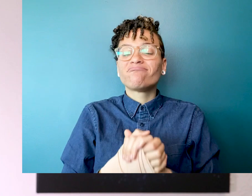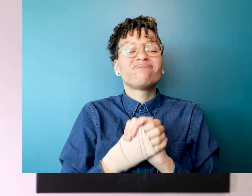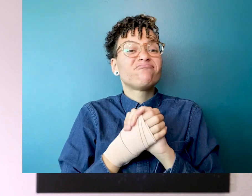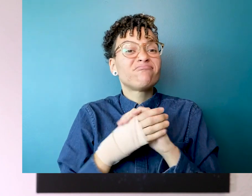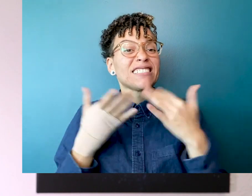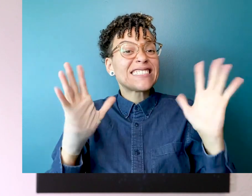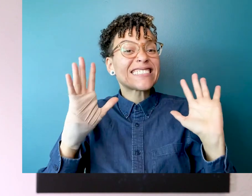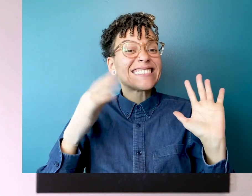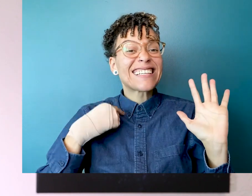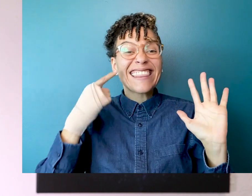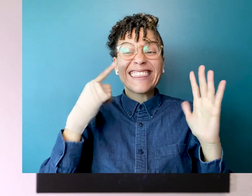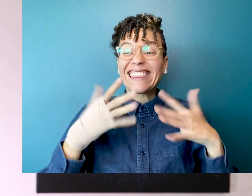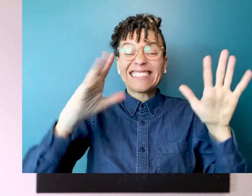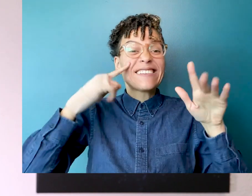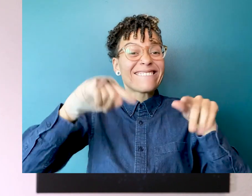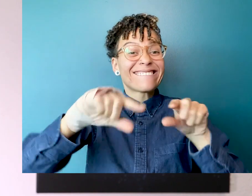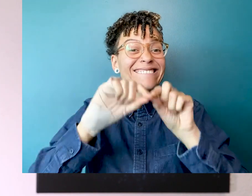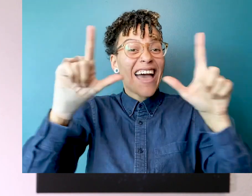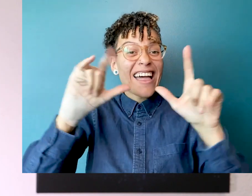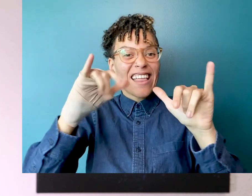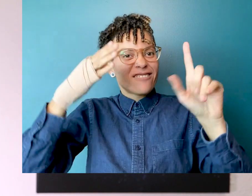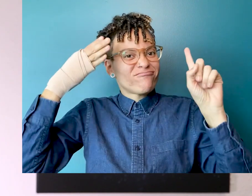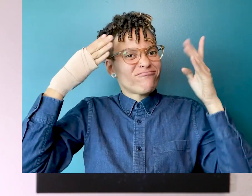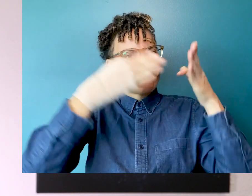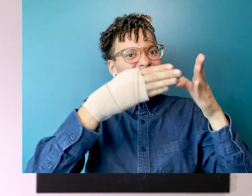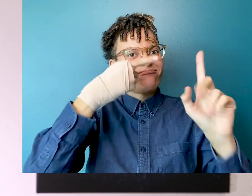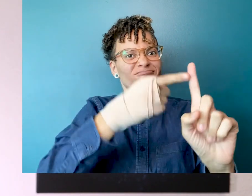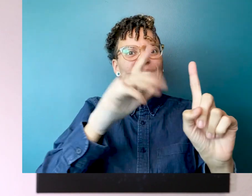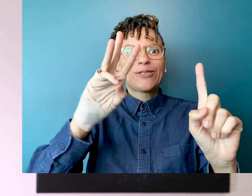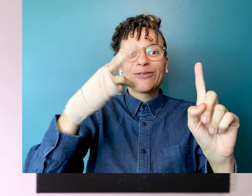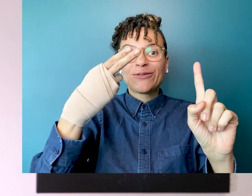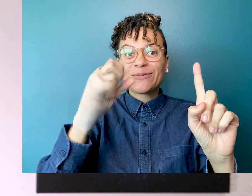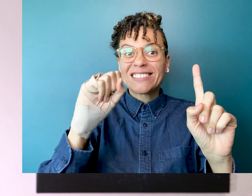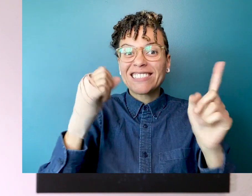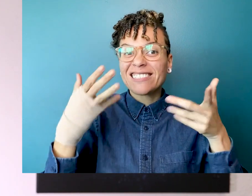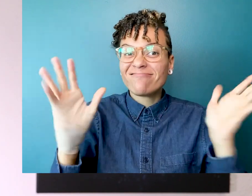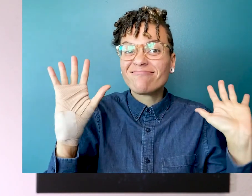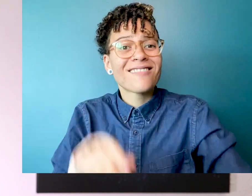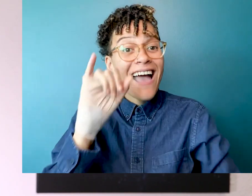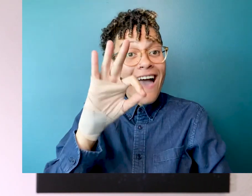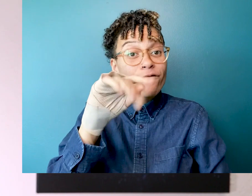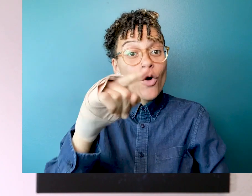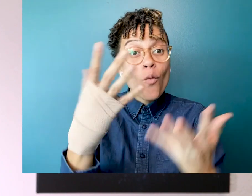as their only approach to house division or as a secondary approach, in addition to other